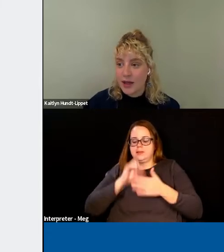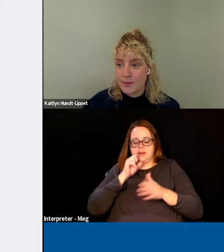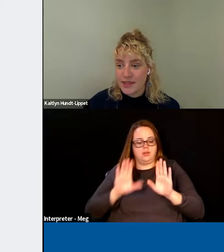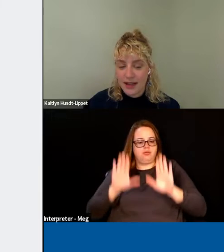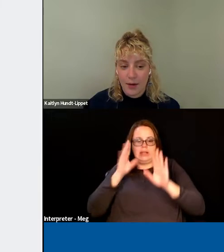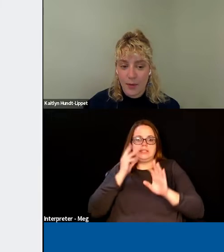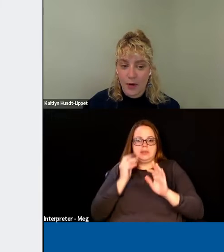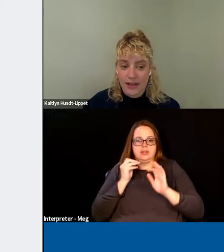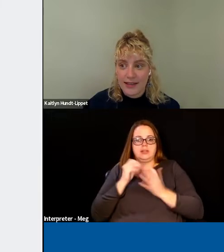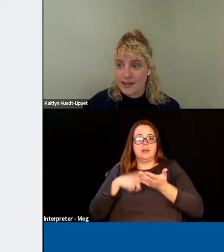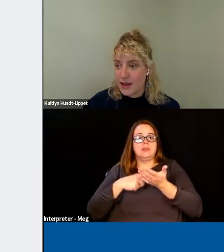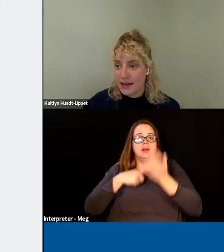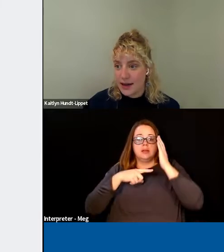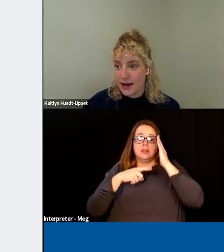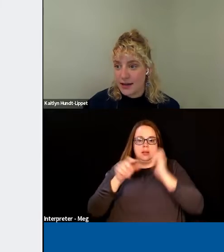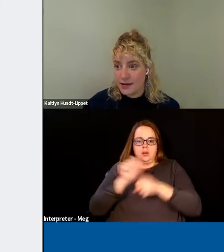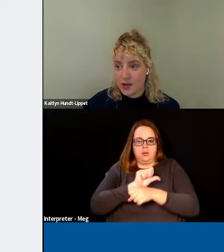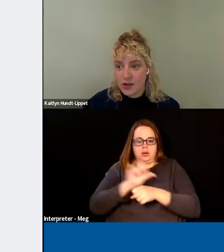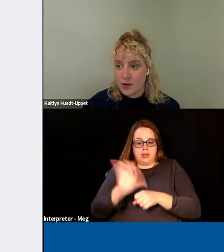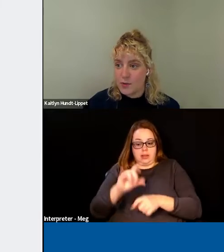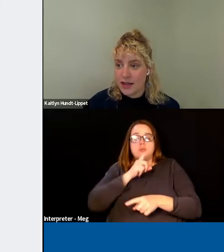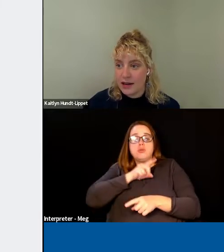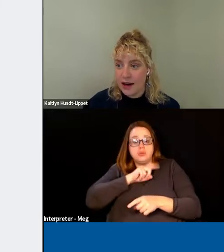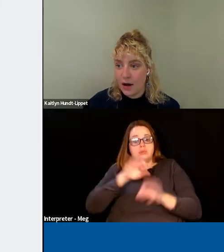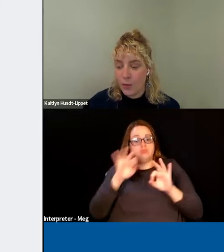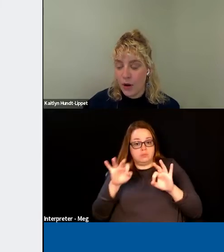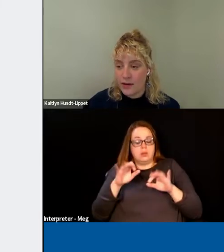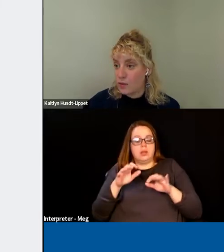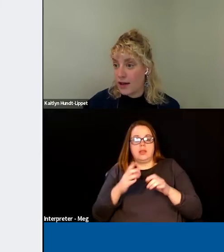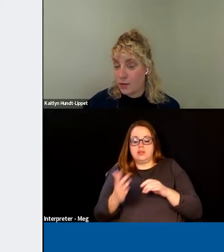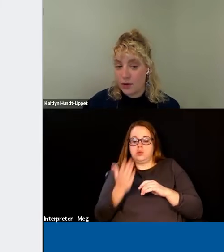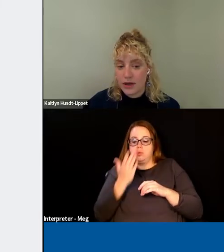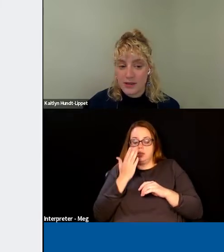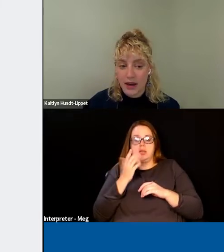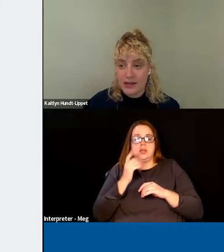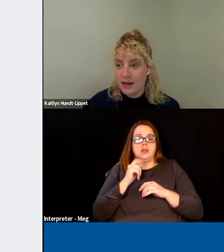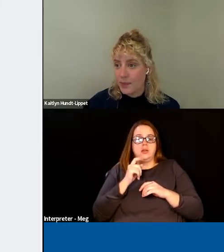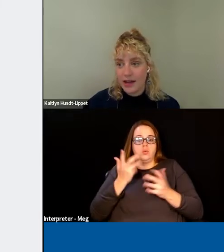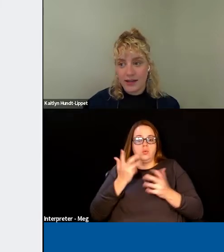Sometimes it works as expected and it just Zooms in at what you would expect,